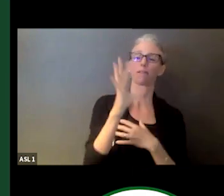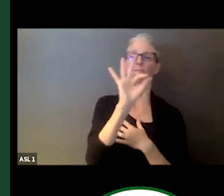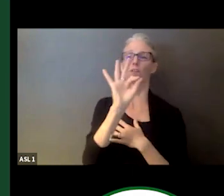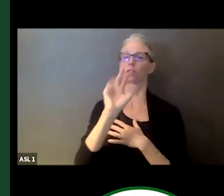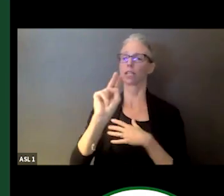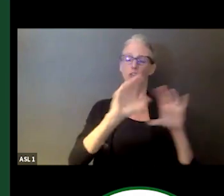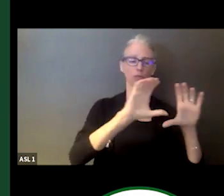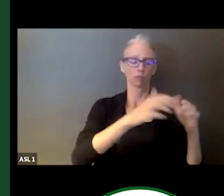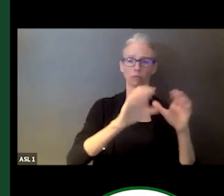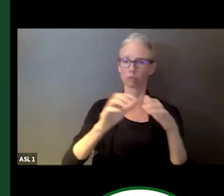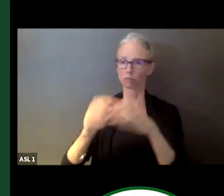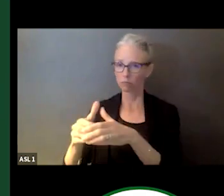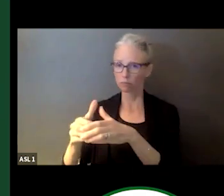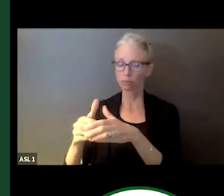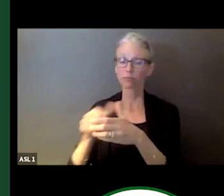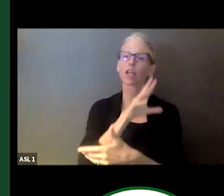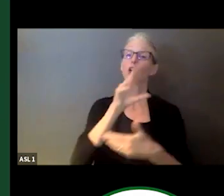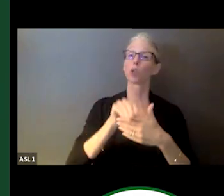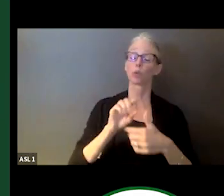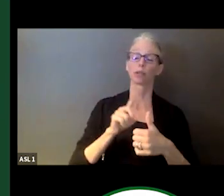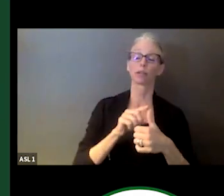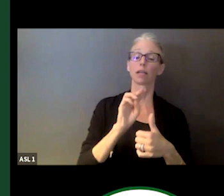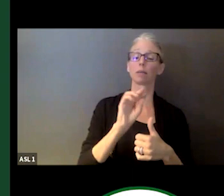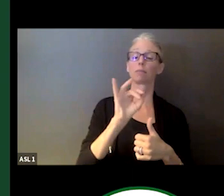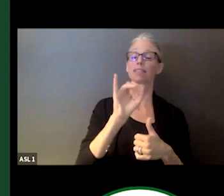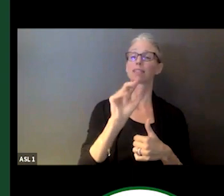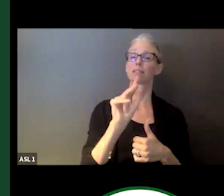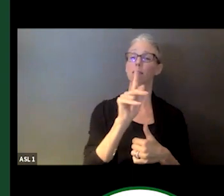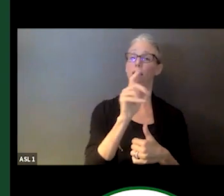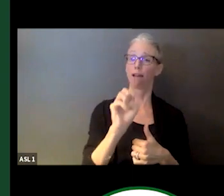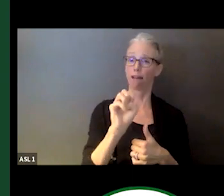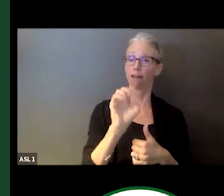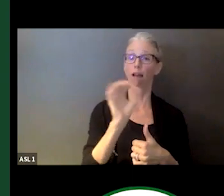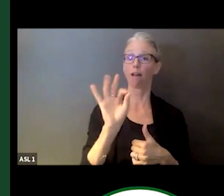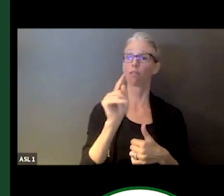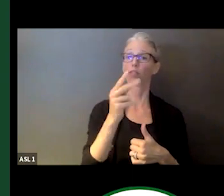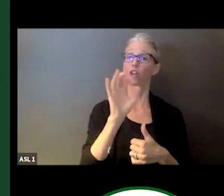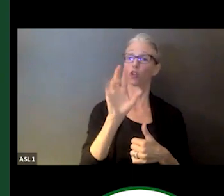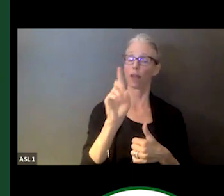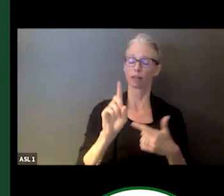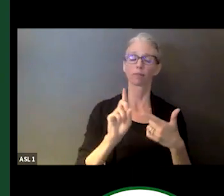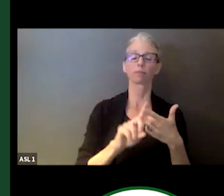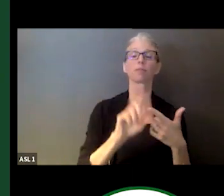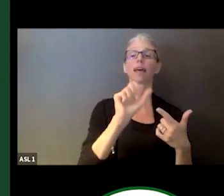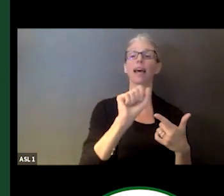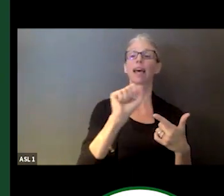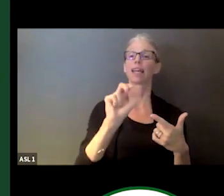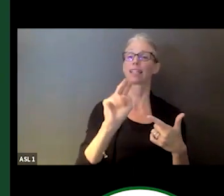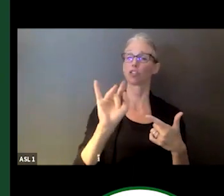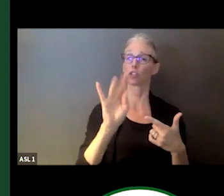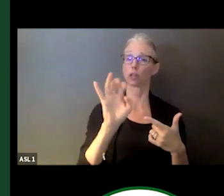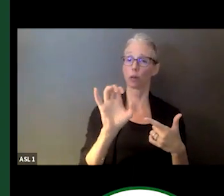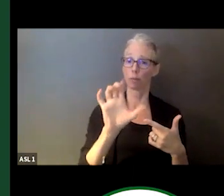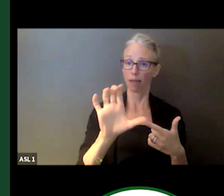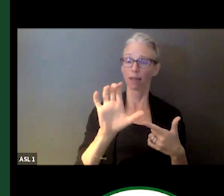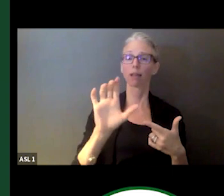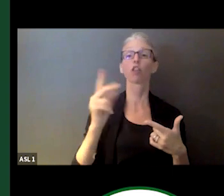Including the Mississauga of the Credit, Aanishinaabec-3 Fires Confederacy Peoples.